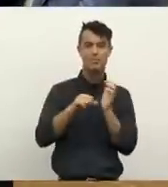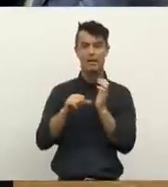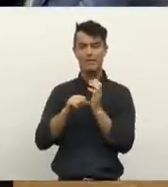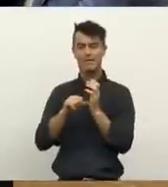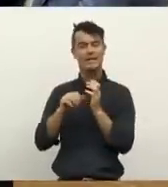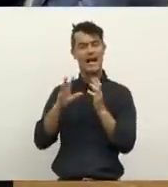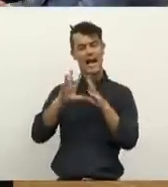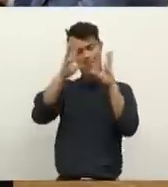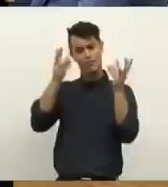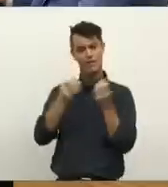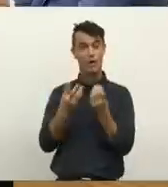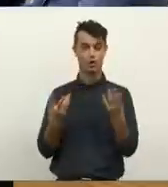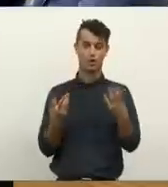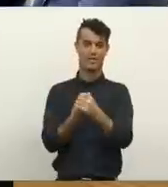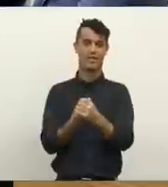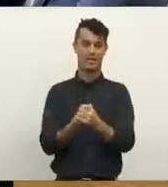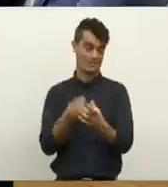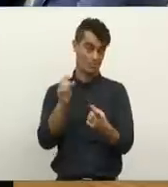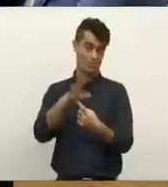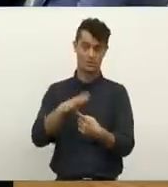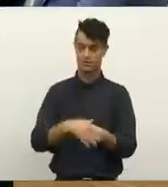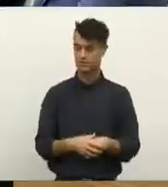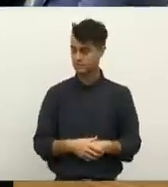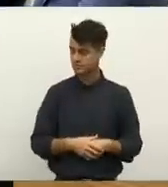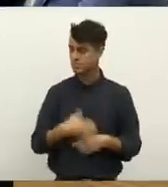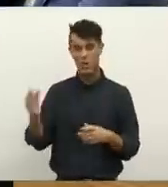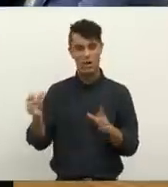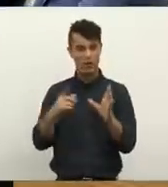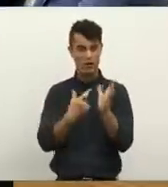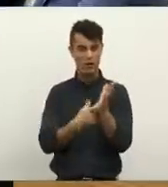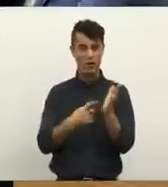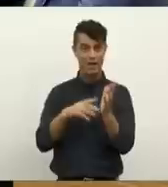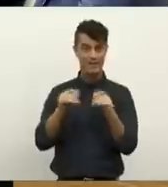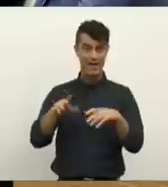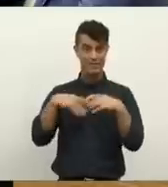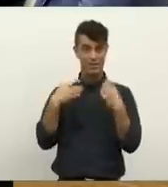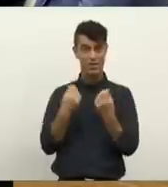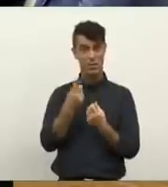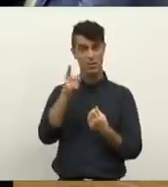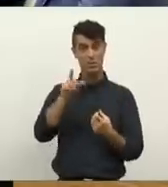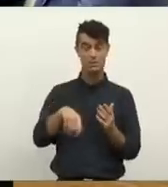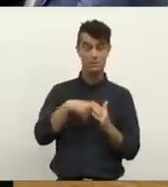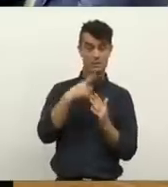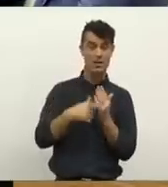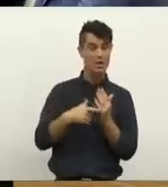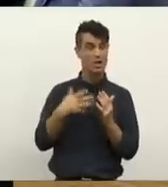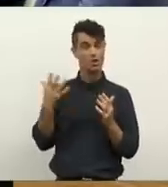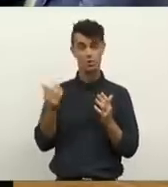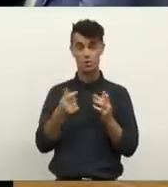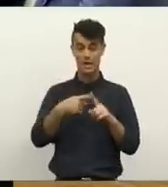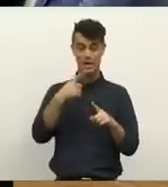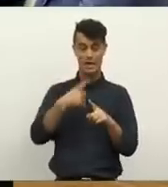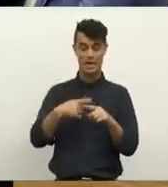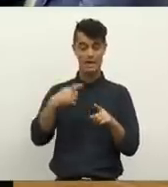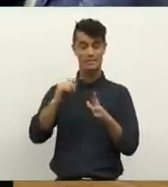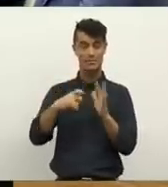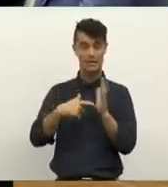So Carl, you have all of the things that a person with a disability should expect - independence, meaningful relationships, and work.